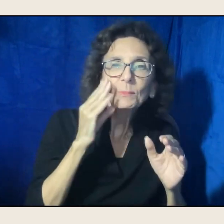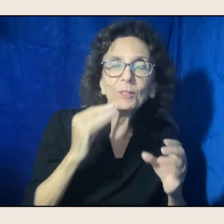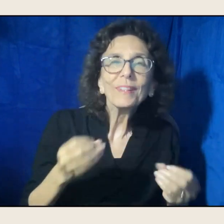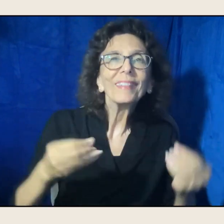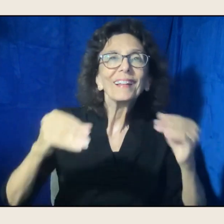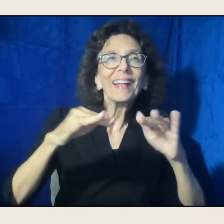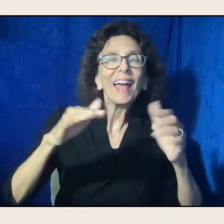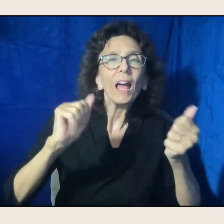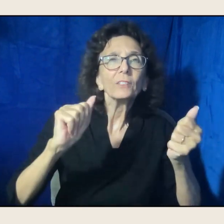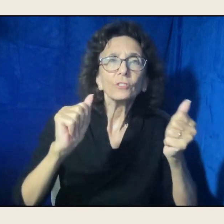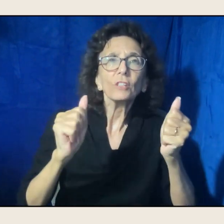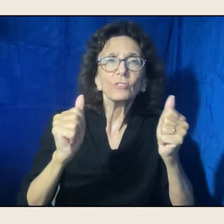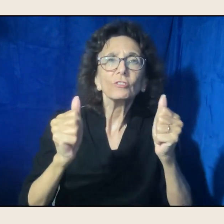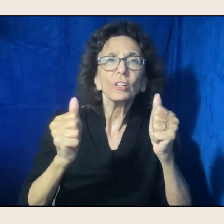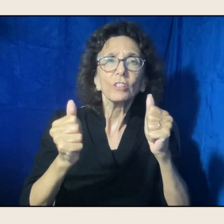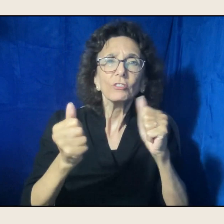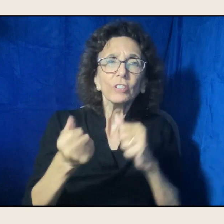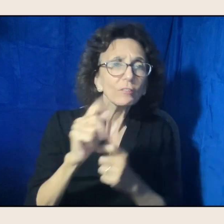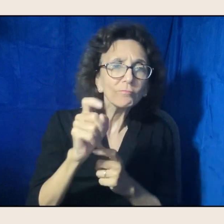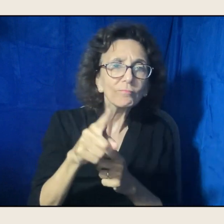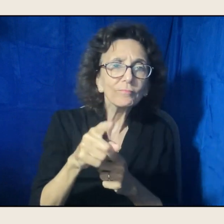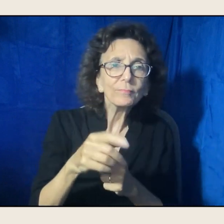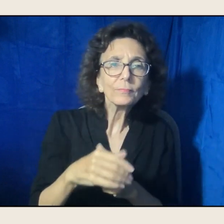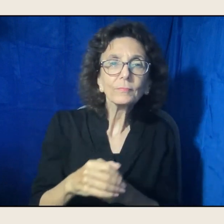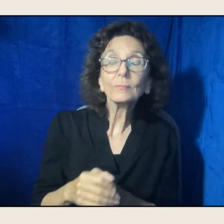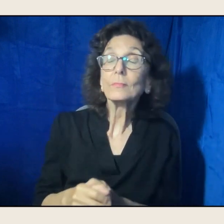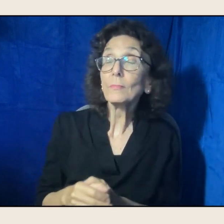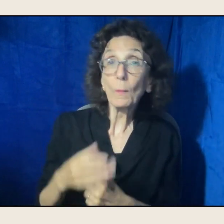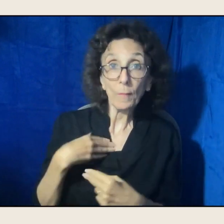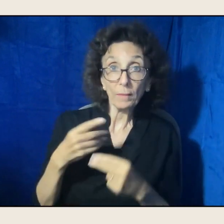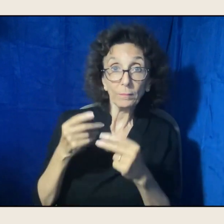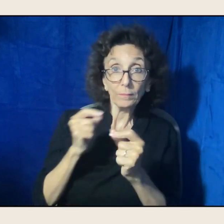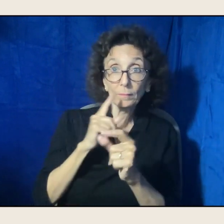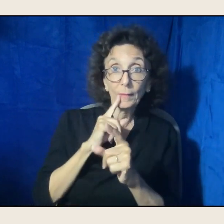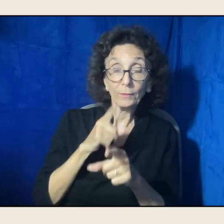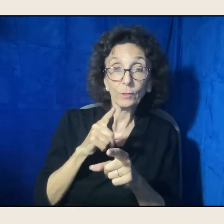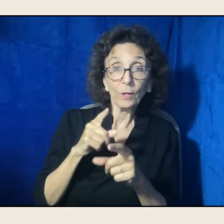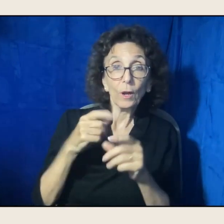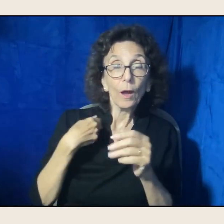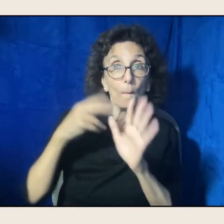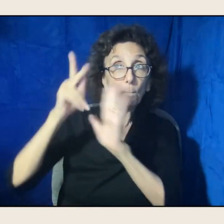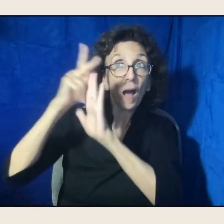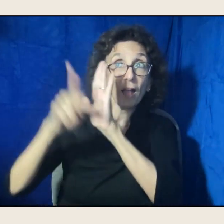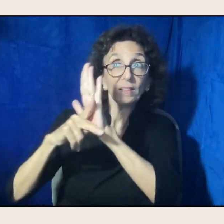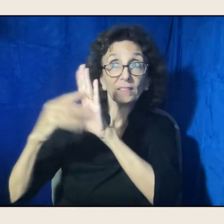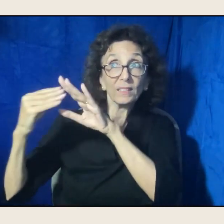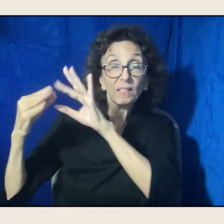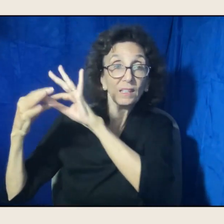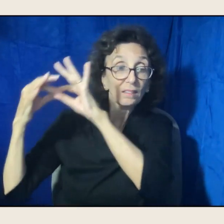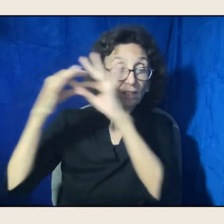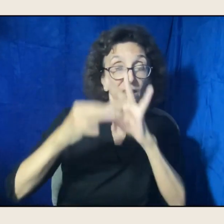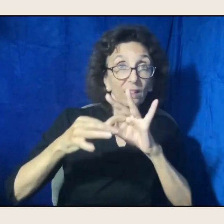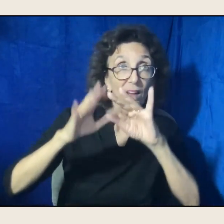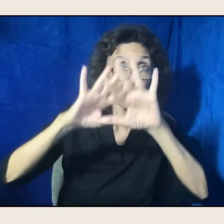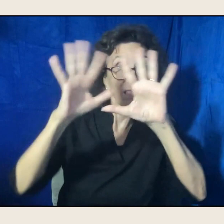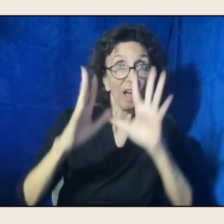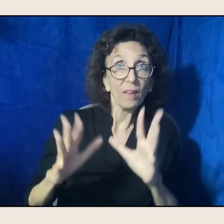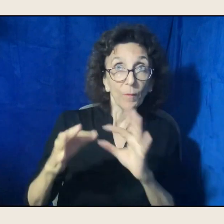I mean, it would be, my most immediate answer to that would be the intersections of policy and climate, and also disability justice.